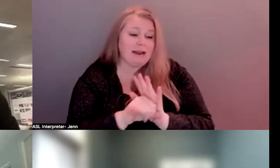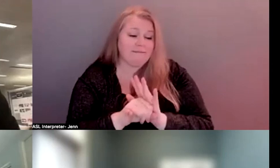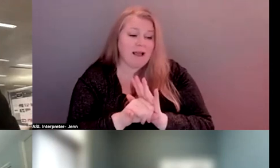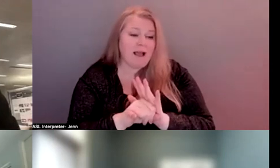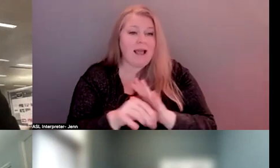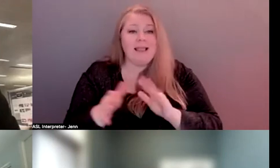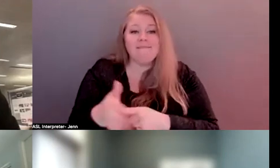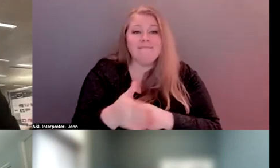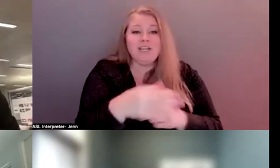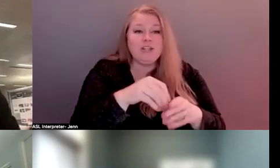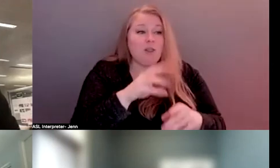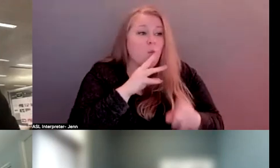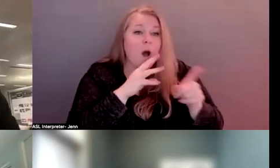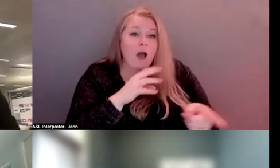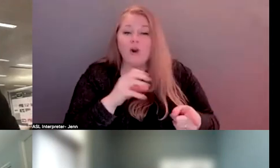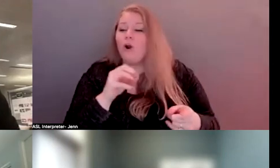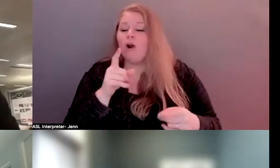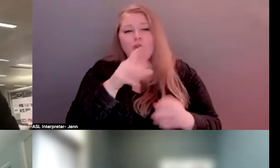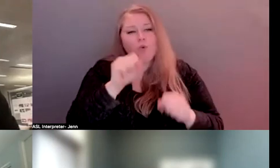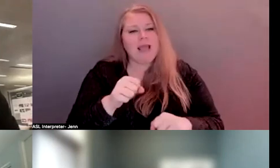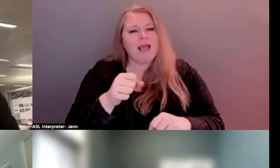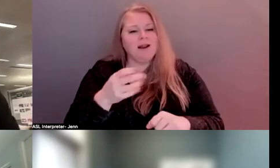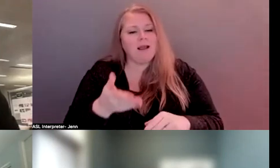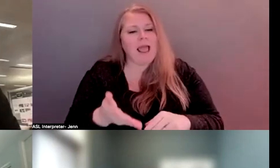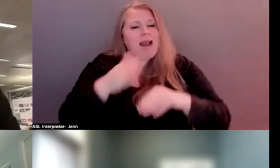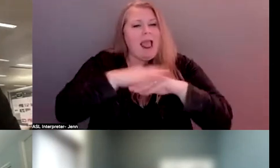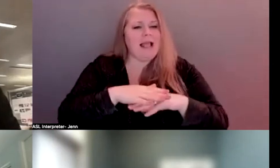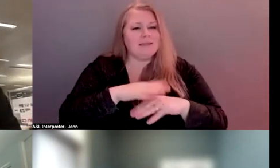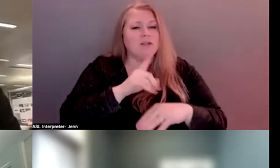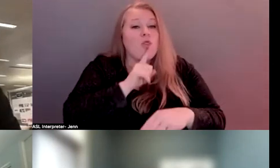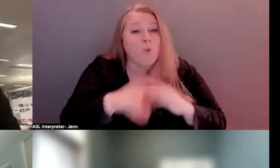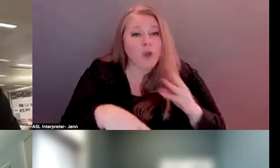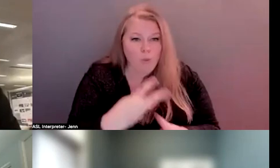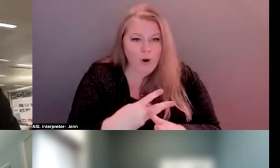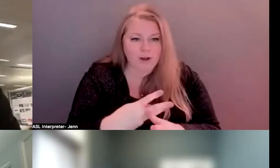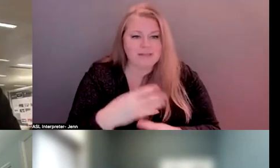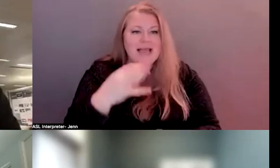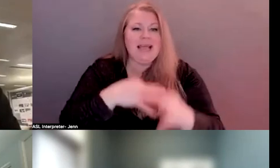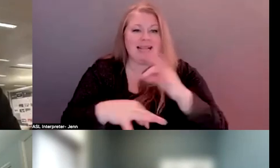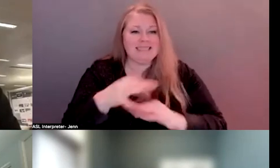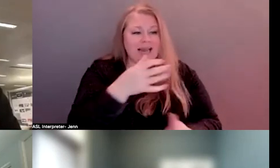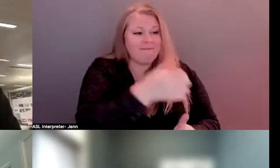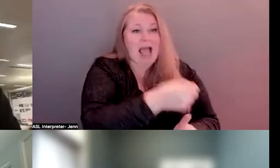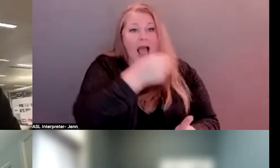the sea, augment and enhance the real world, as opposed to take you out of this world and